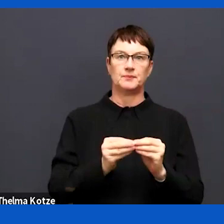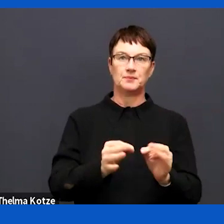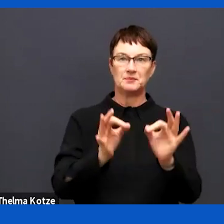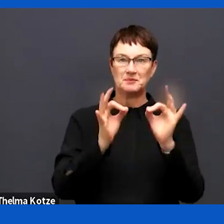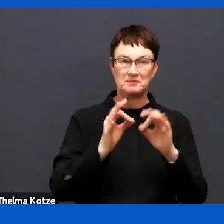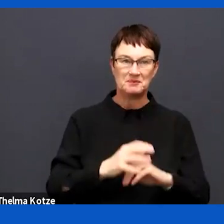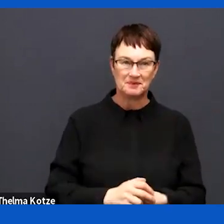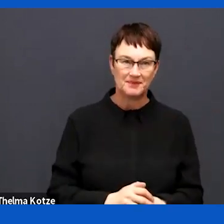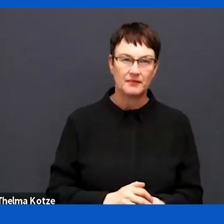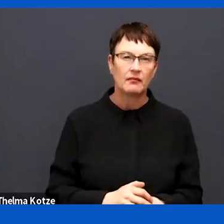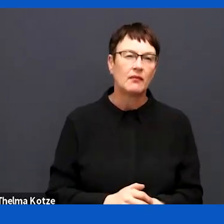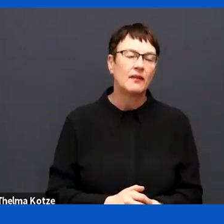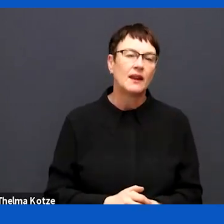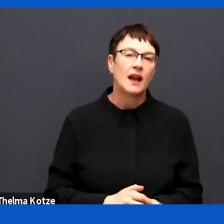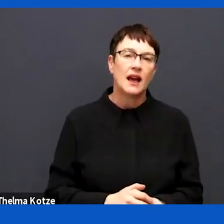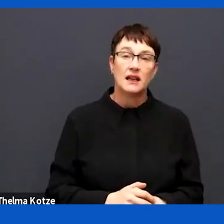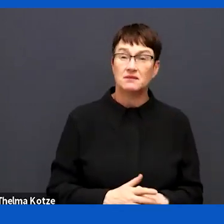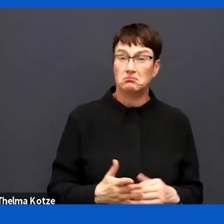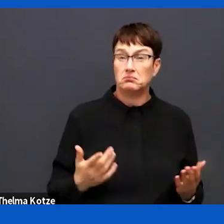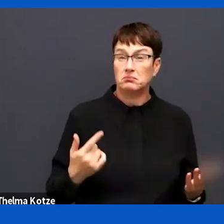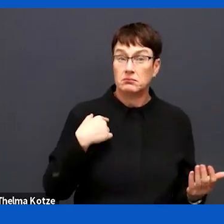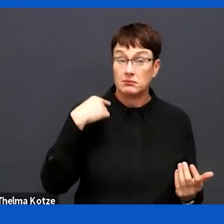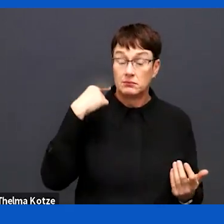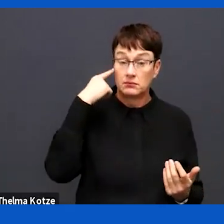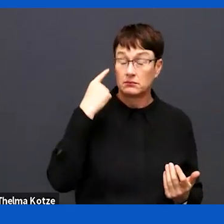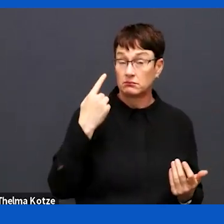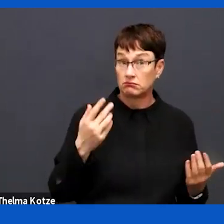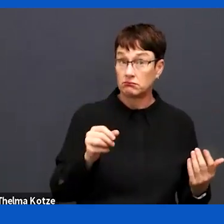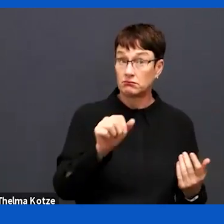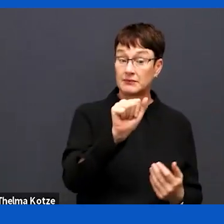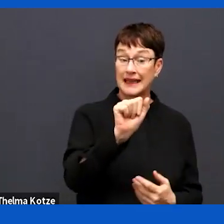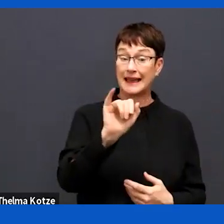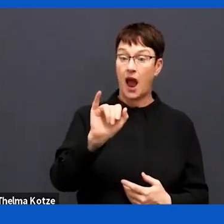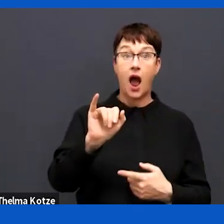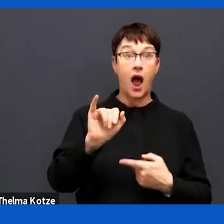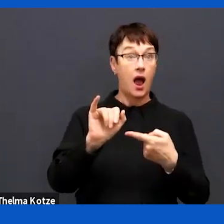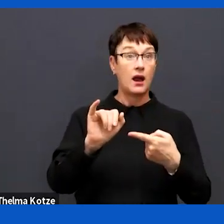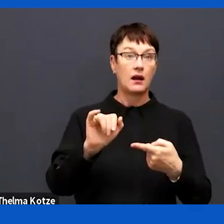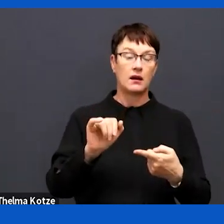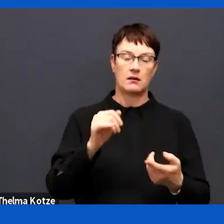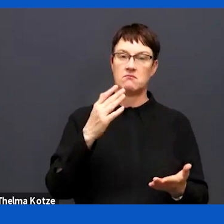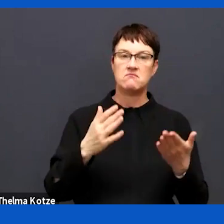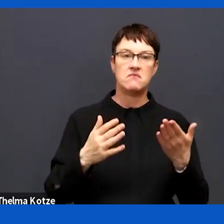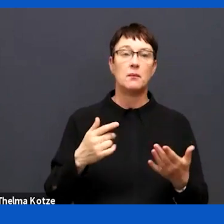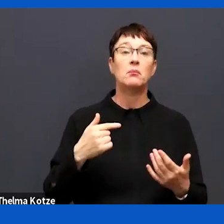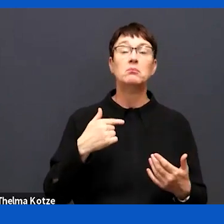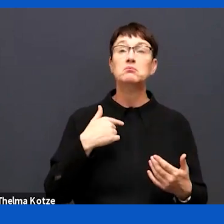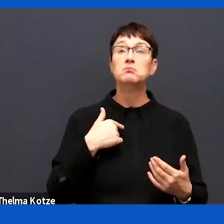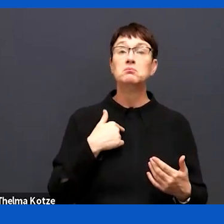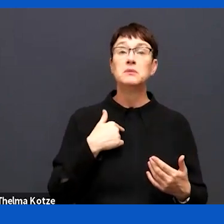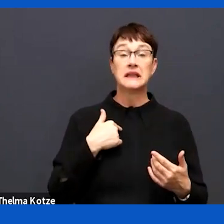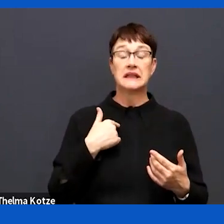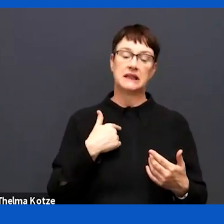it would be lovely if you could not have to know anything about accessibility, create your website